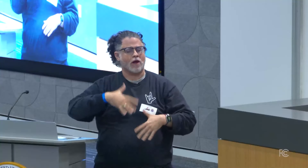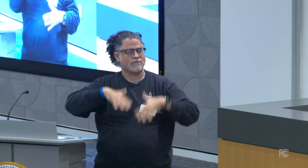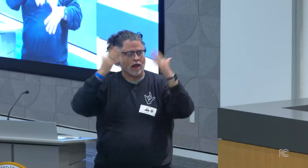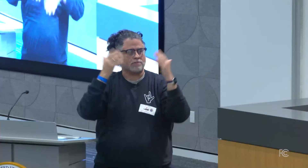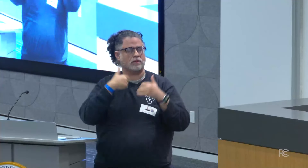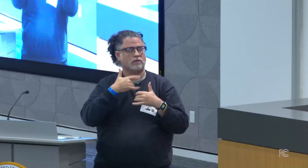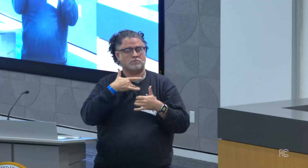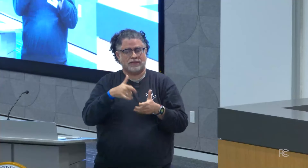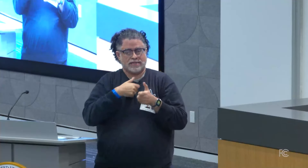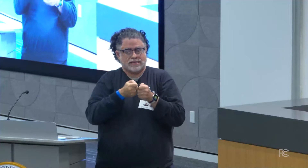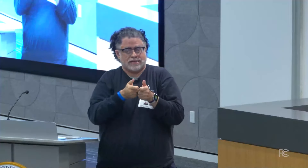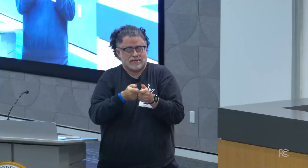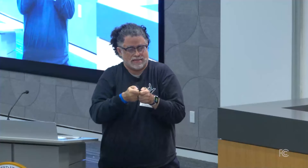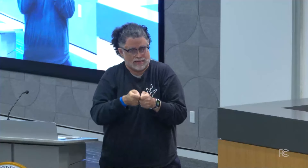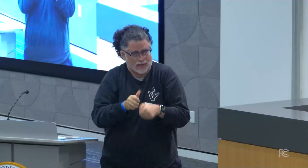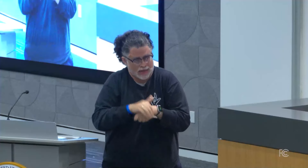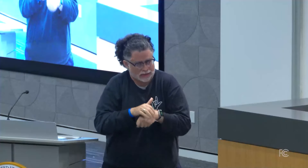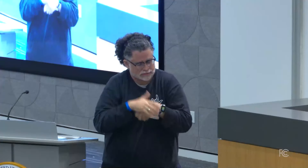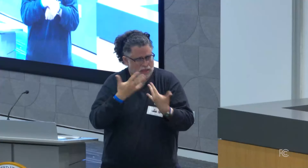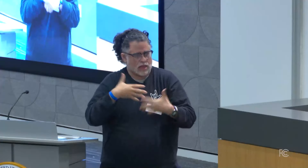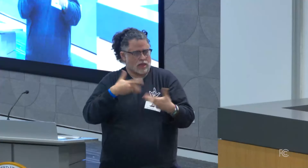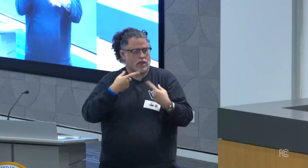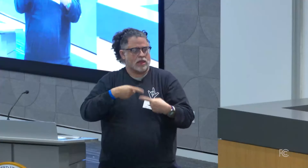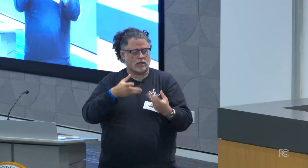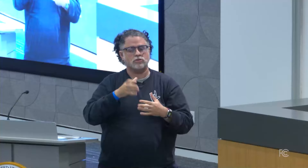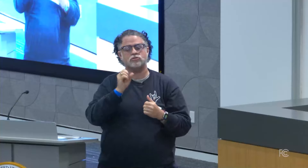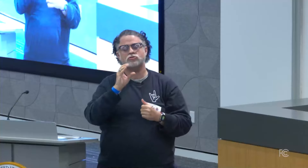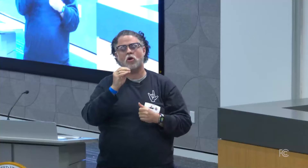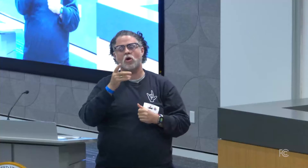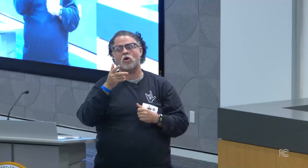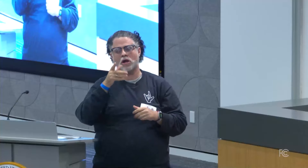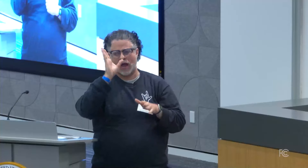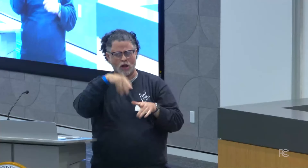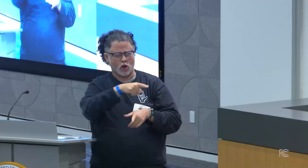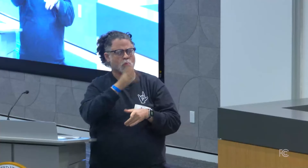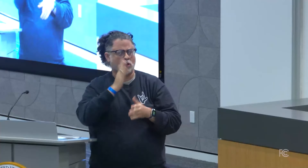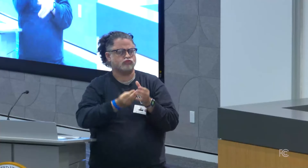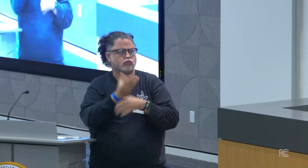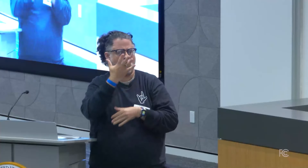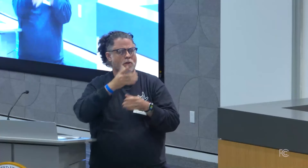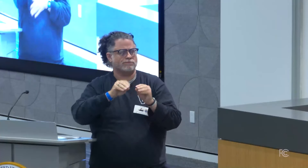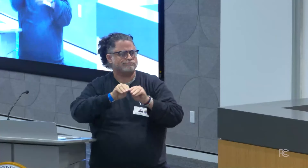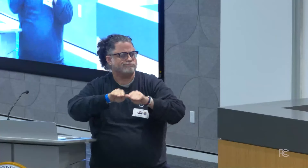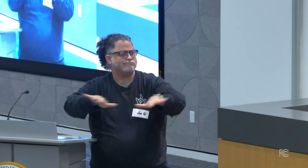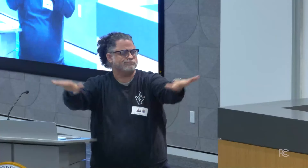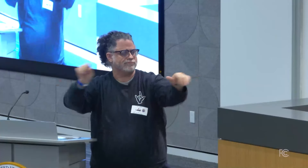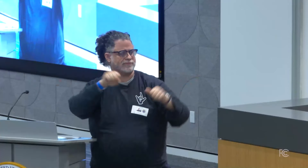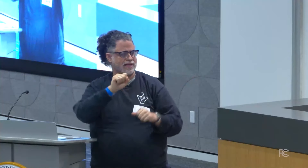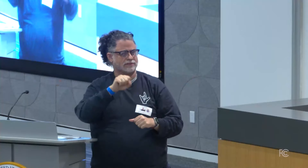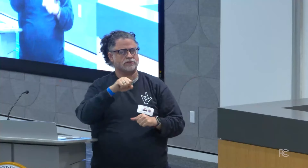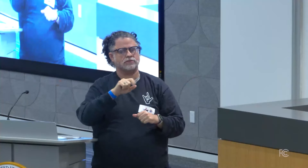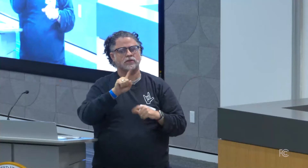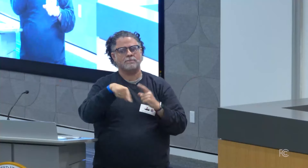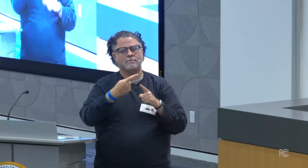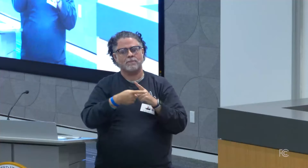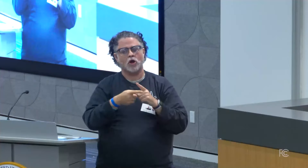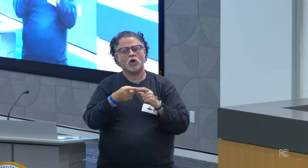SOMEONE THAT IS DEAF-BLIND AND HAS ADHD, MY EXPERIENCE